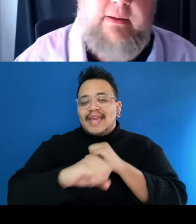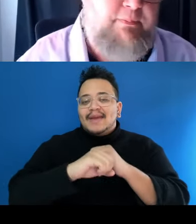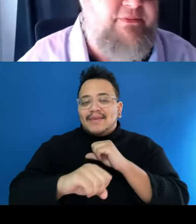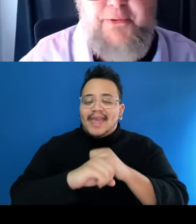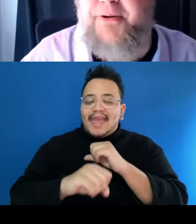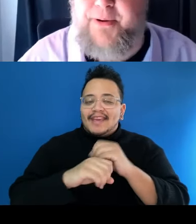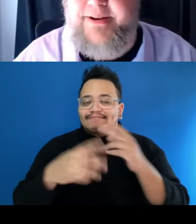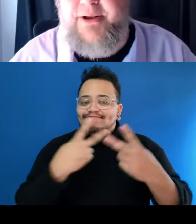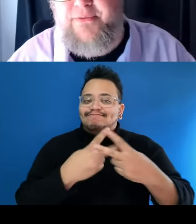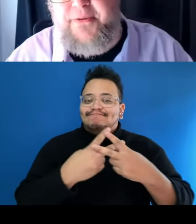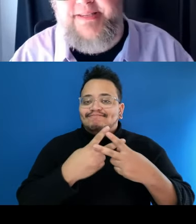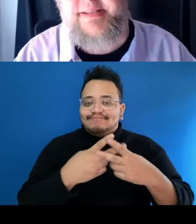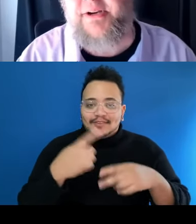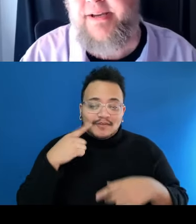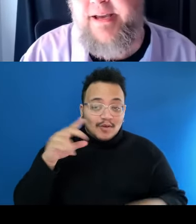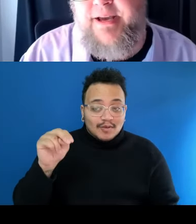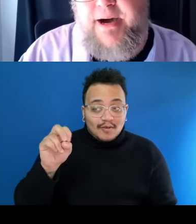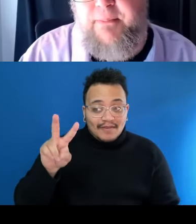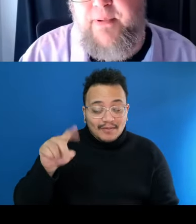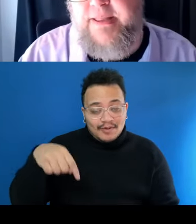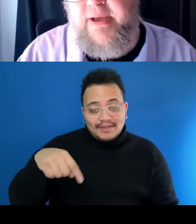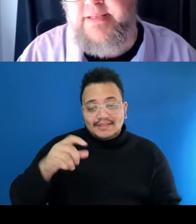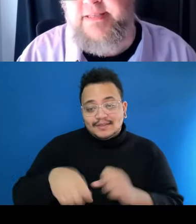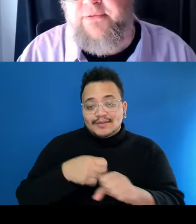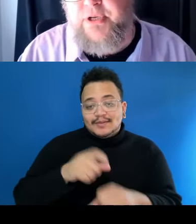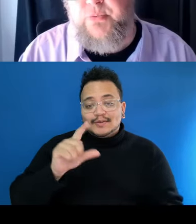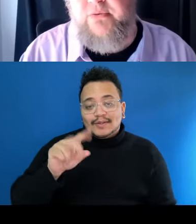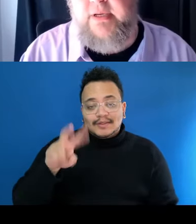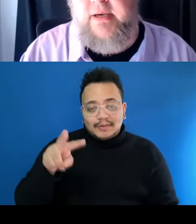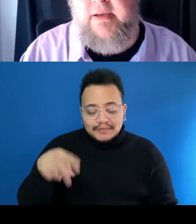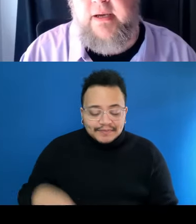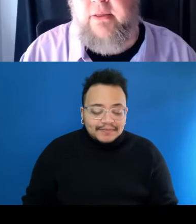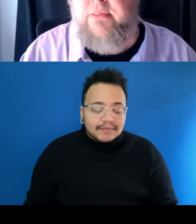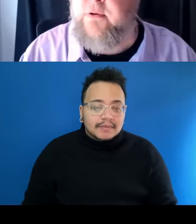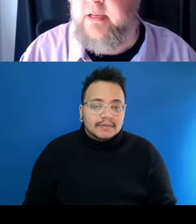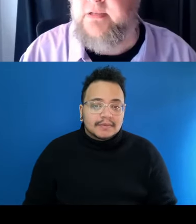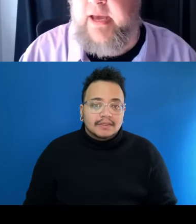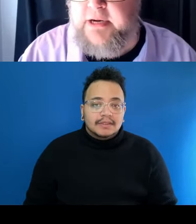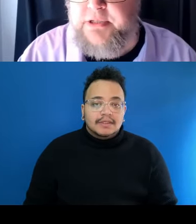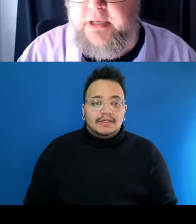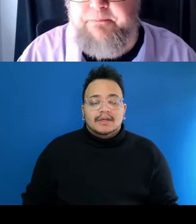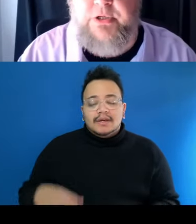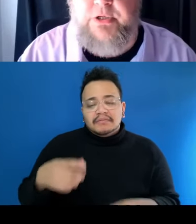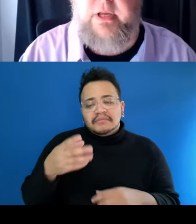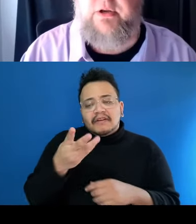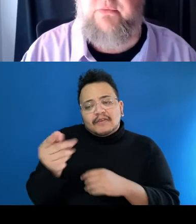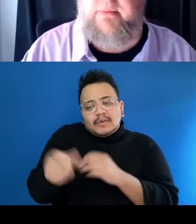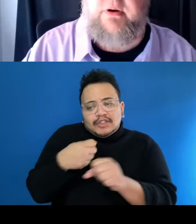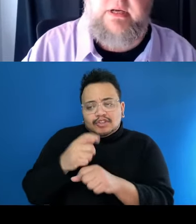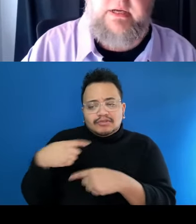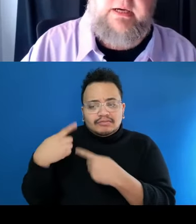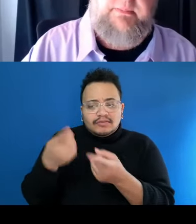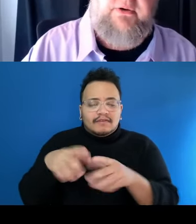during November this year. In the last several years, we've done 30 days of action during November.